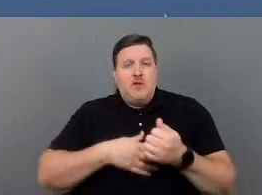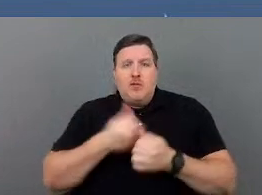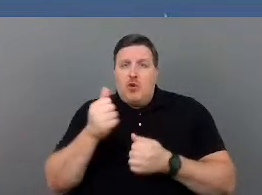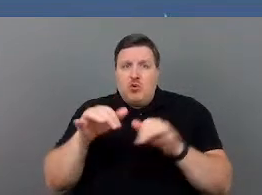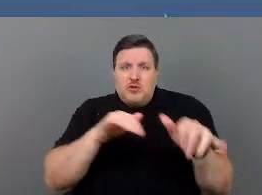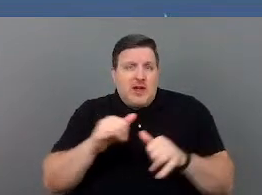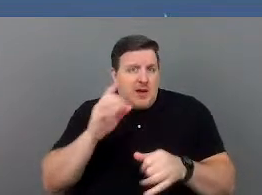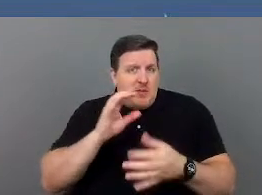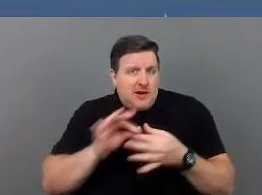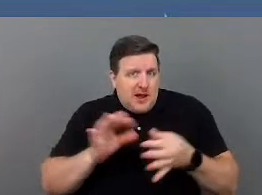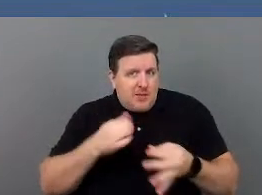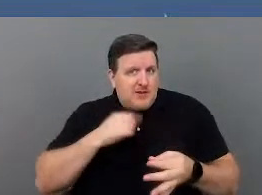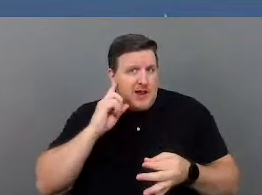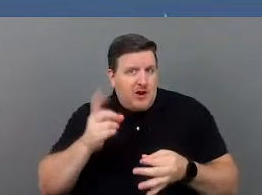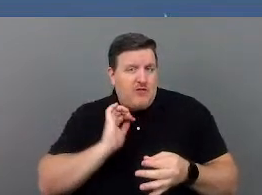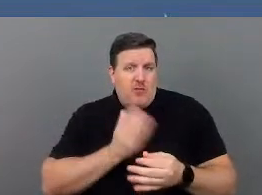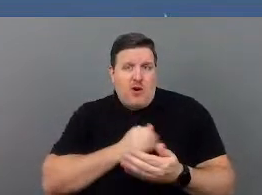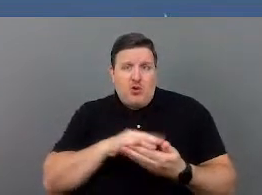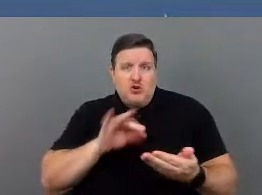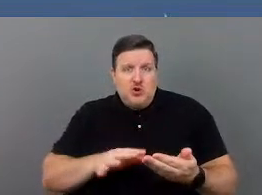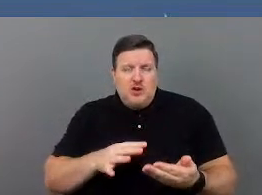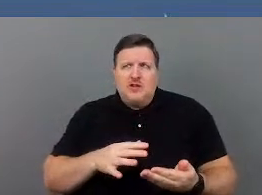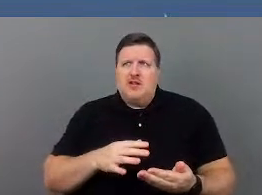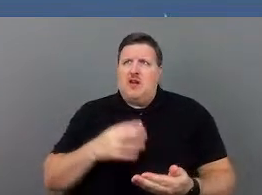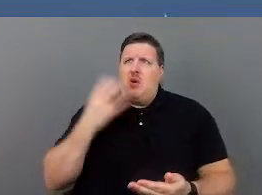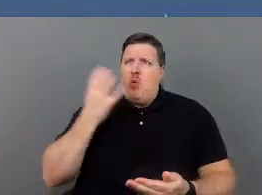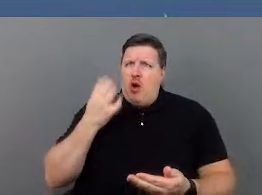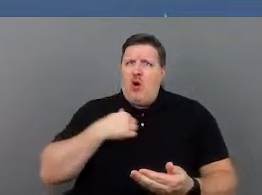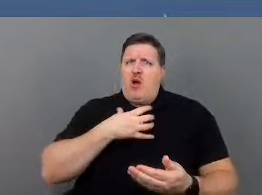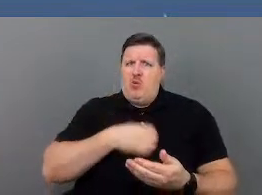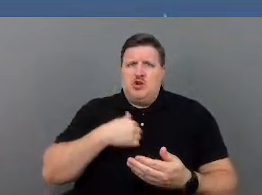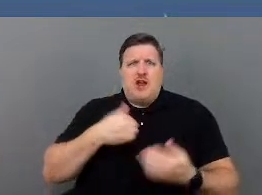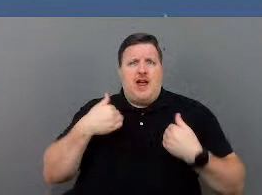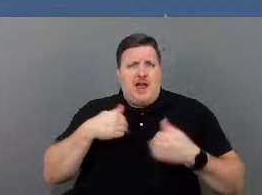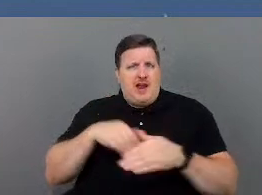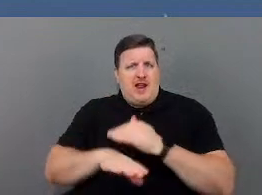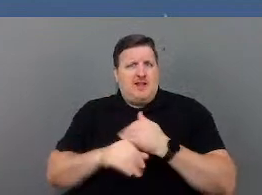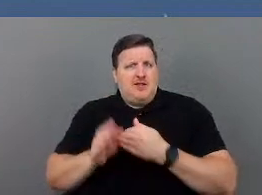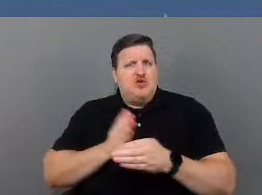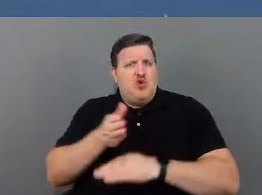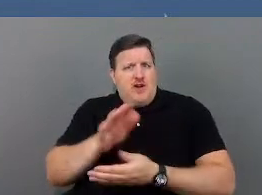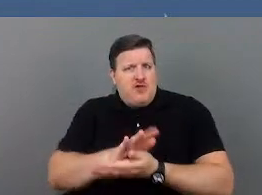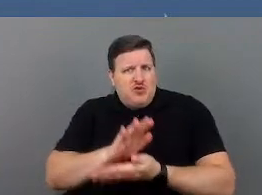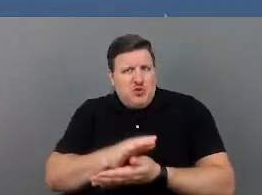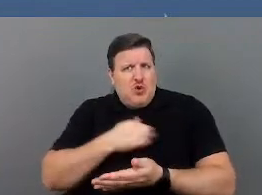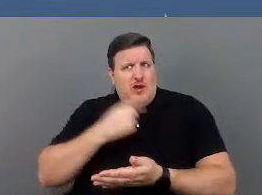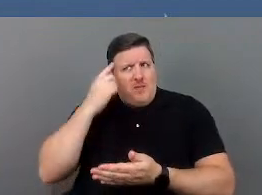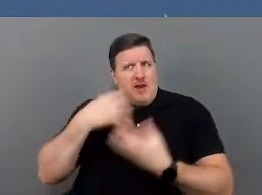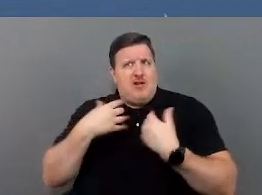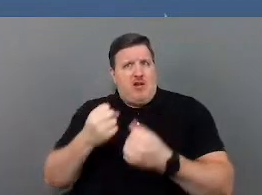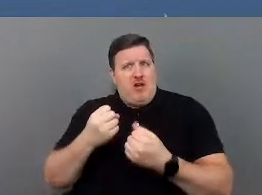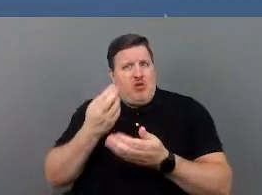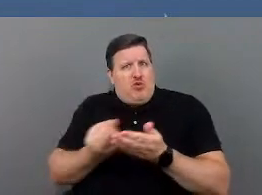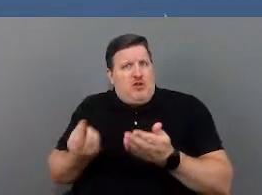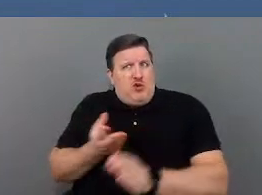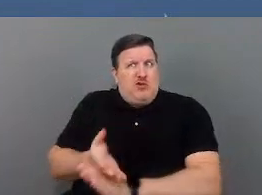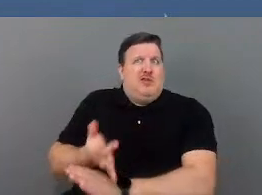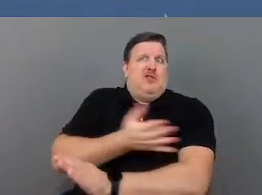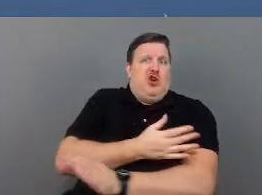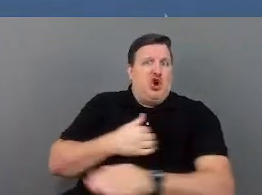CAN YOU IMAGINE $27 MILLION WENT TO THOSE PROGRAMS INSTEAD OF POLICING. I WANT TO LIVE IN A CITY WHERE ALL YOUNG PEOPLE HAVE